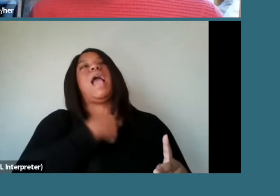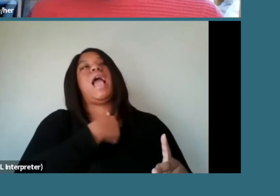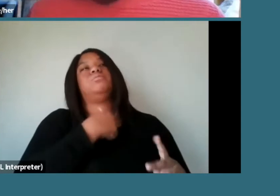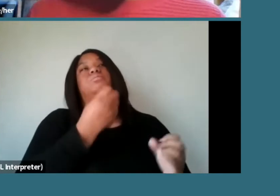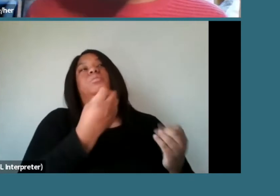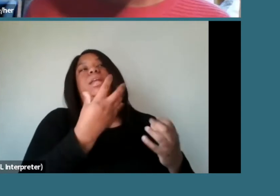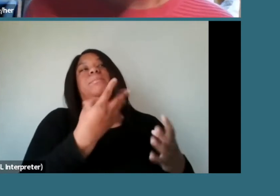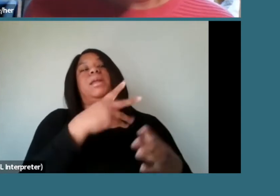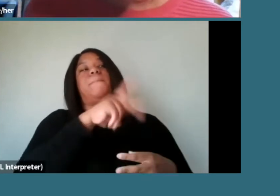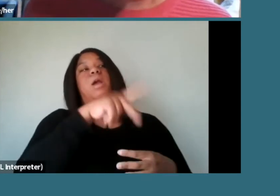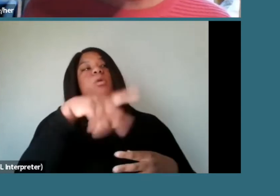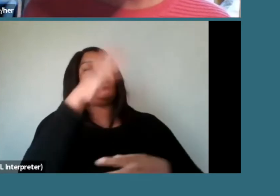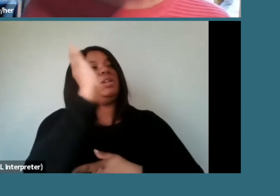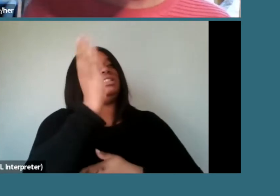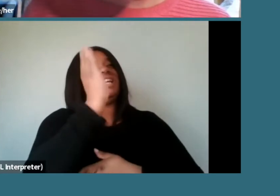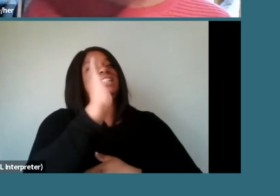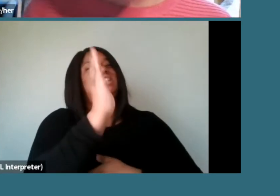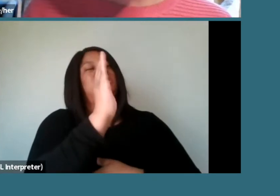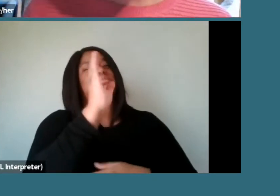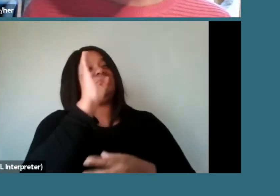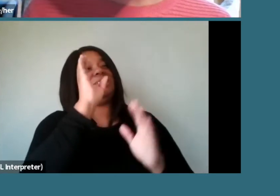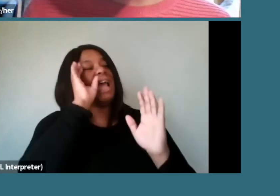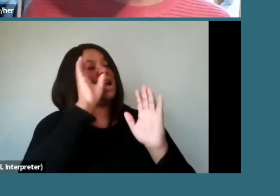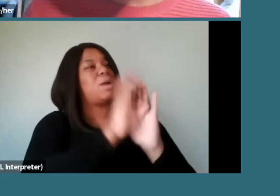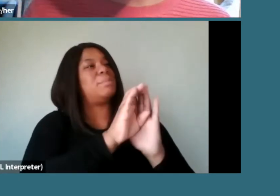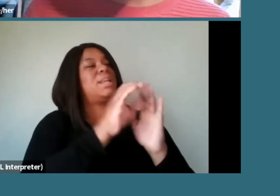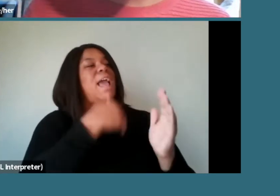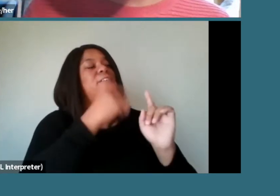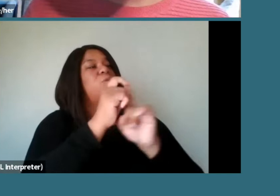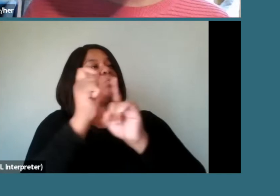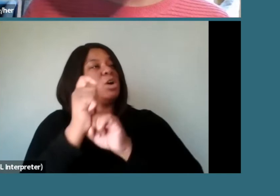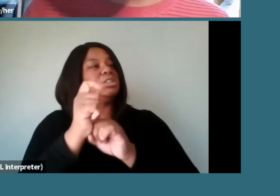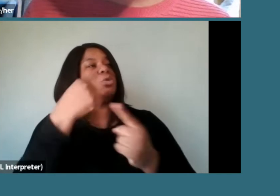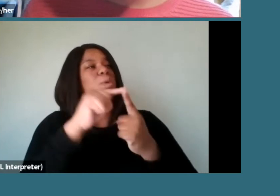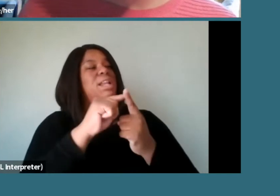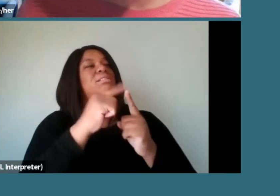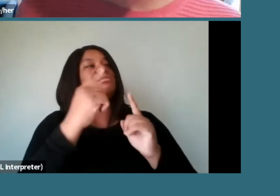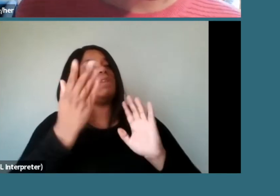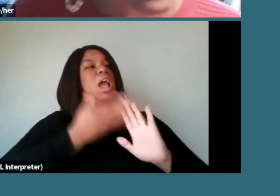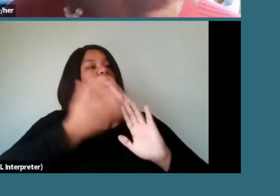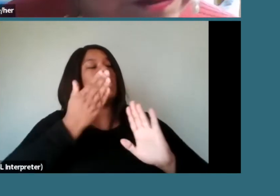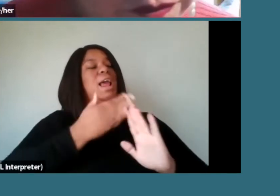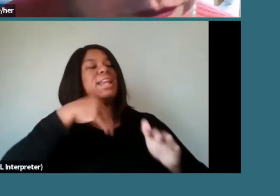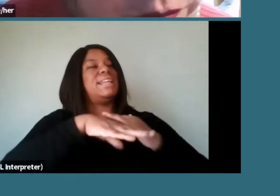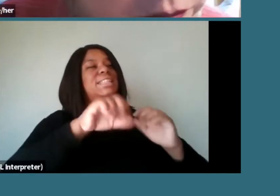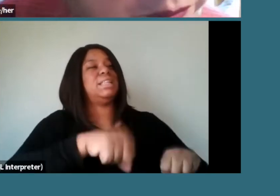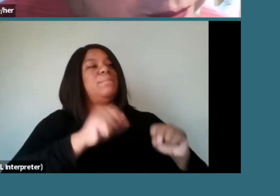with diagrams that often have words in them. And when I run the accessibility checker, it says that alt text is missing.